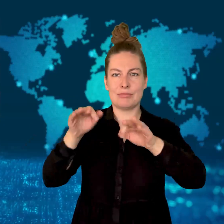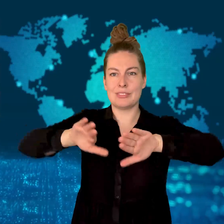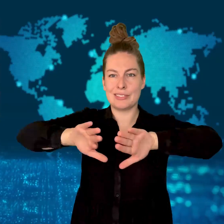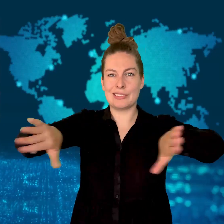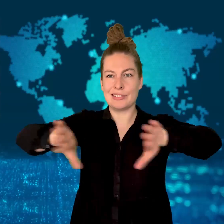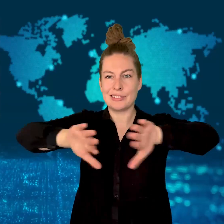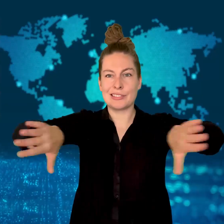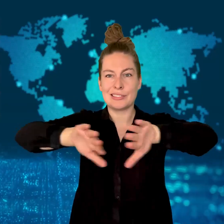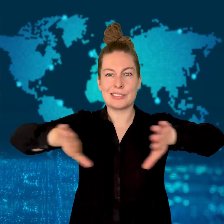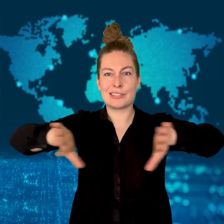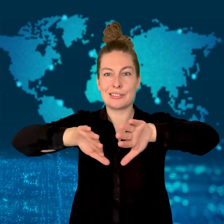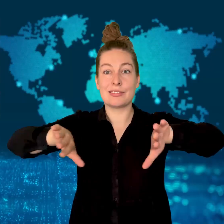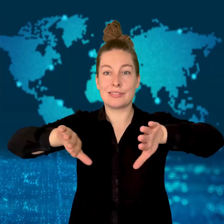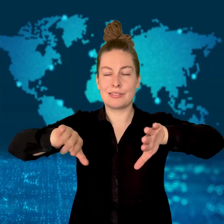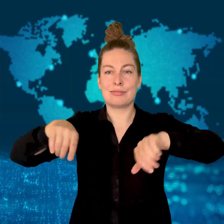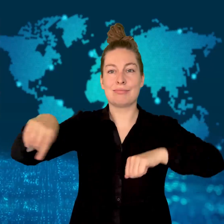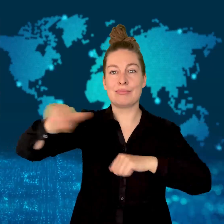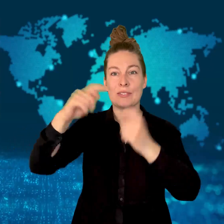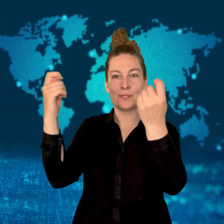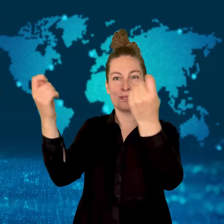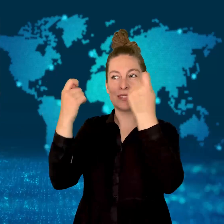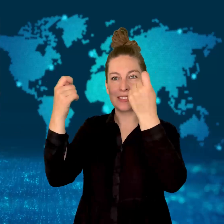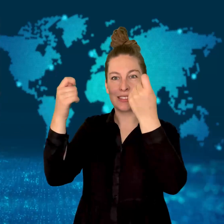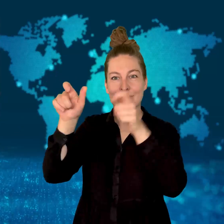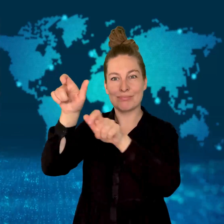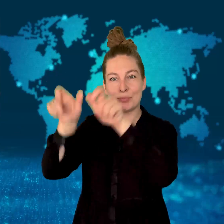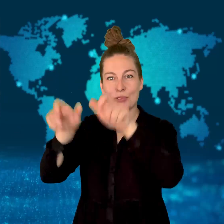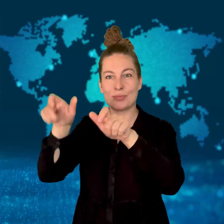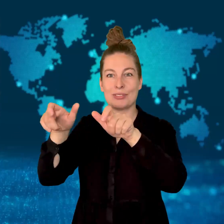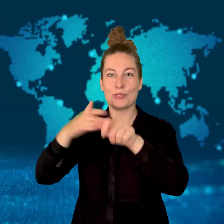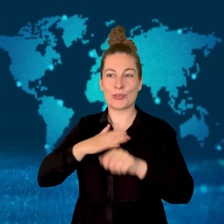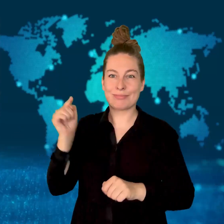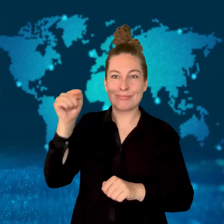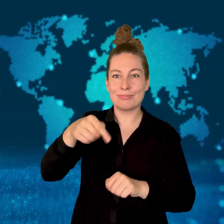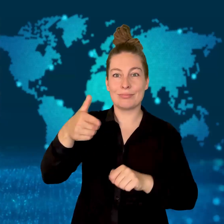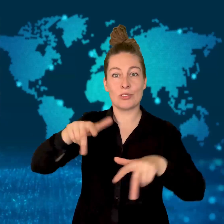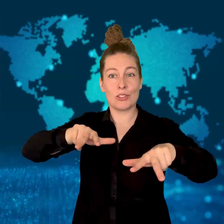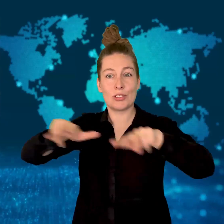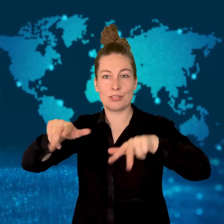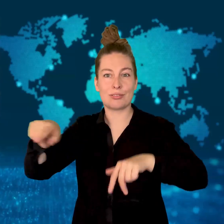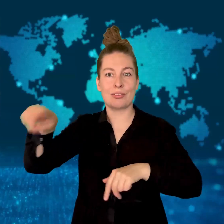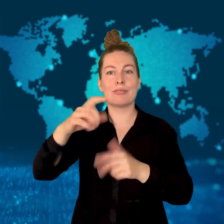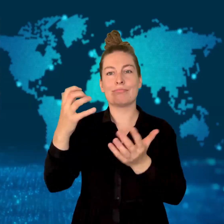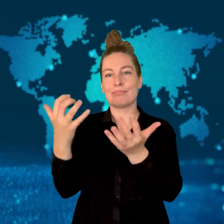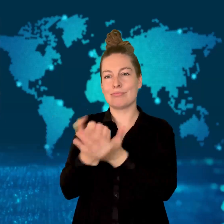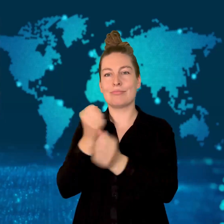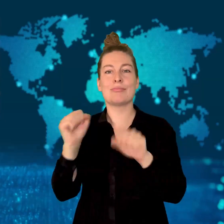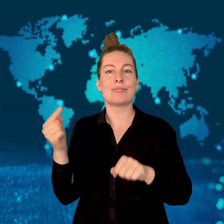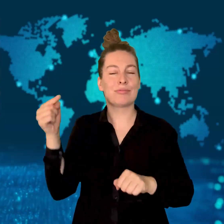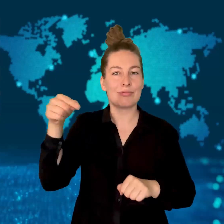the trucks, 1,500 police resorted to physically removing them from the roads.